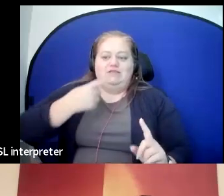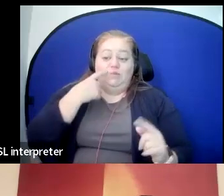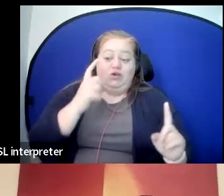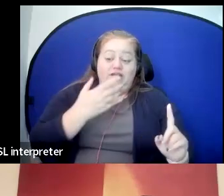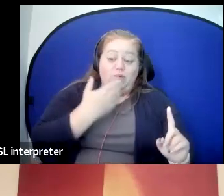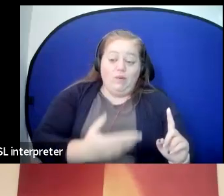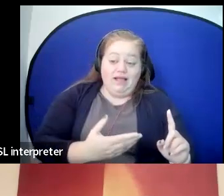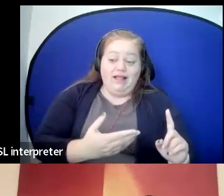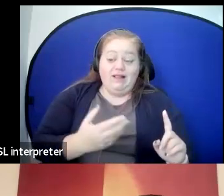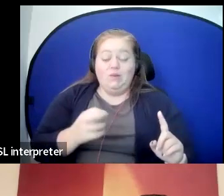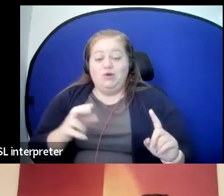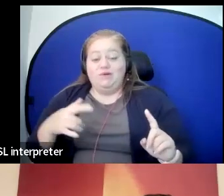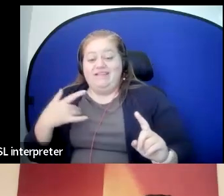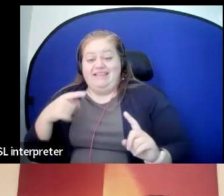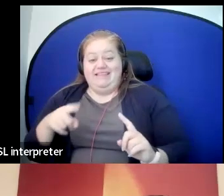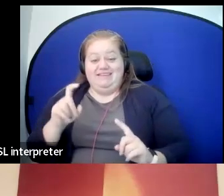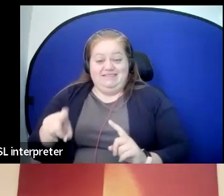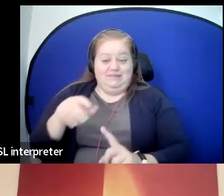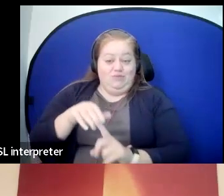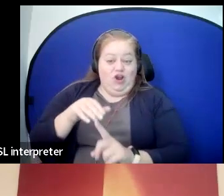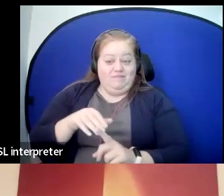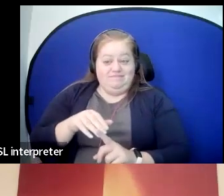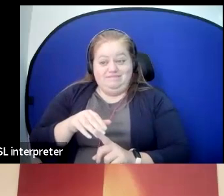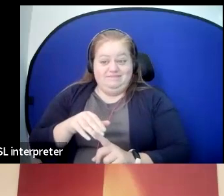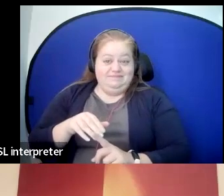Or hey, blind and low vision people